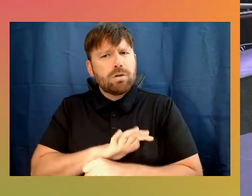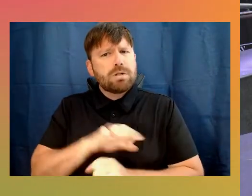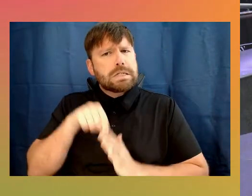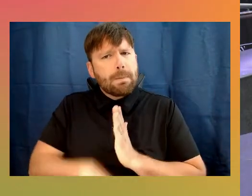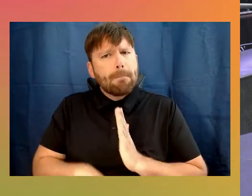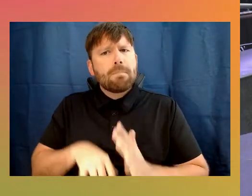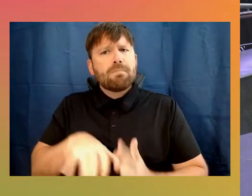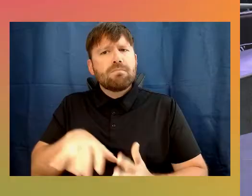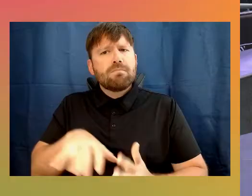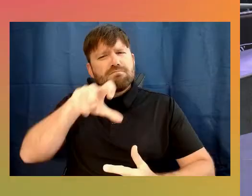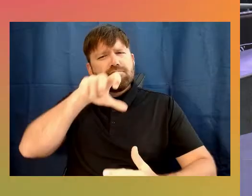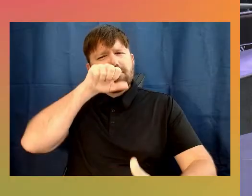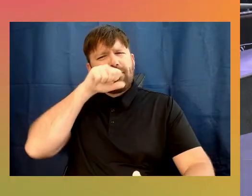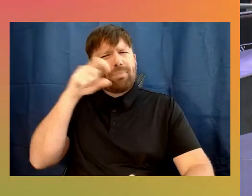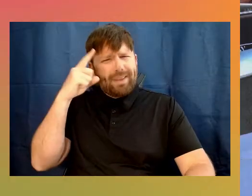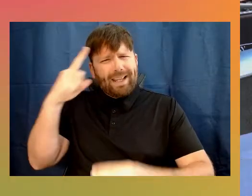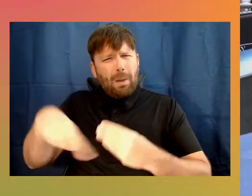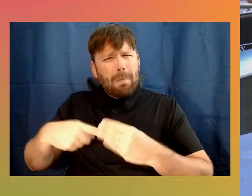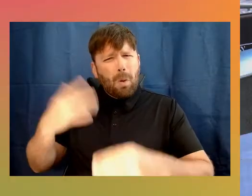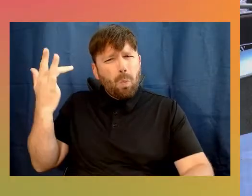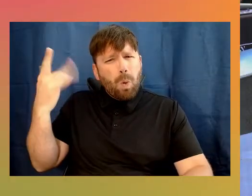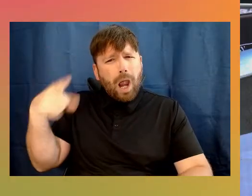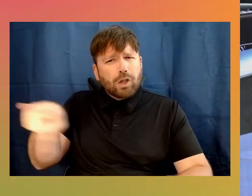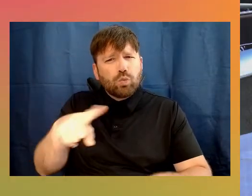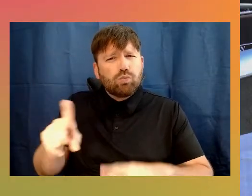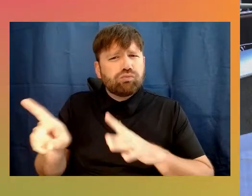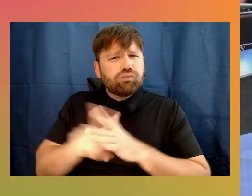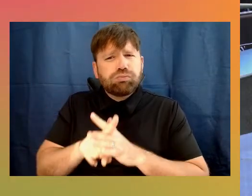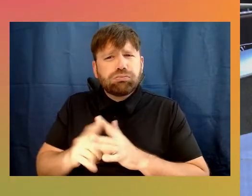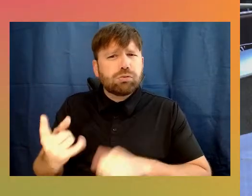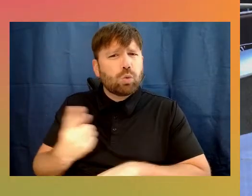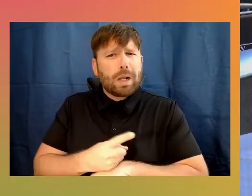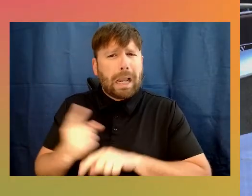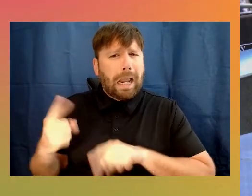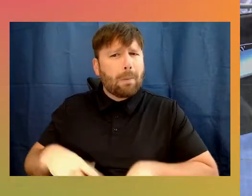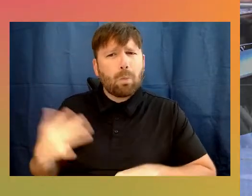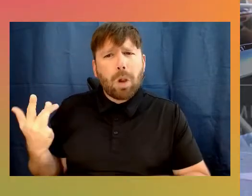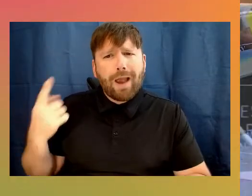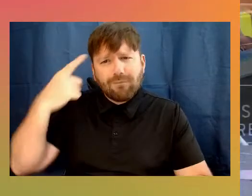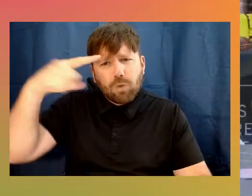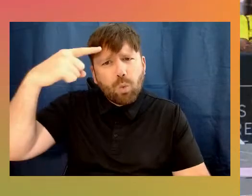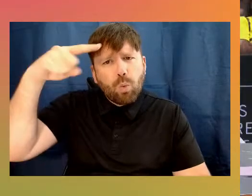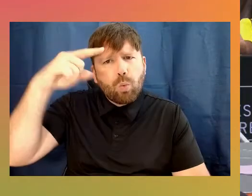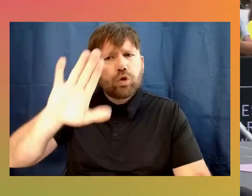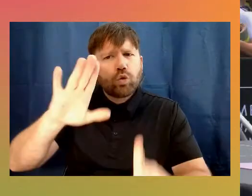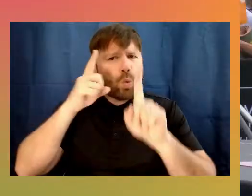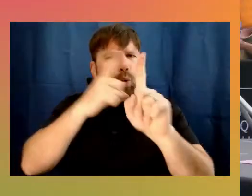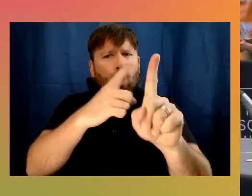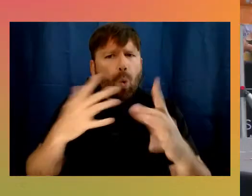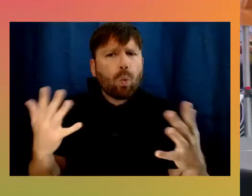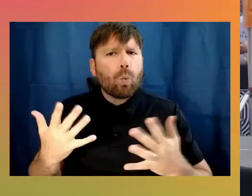EXHALE. YES TO THE BREATH.